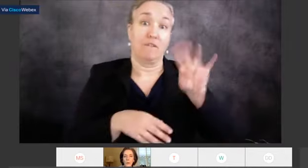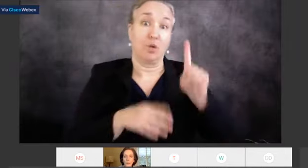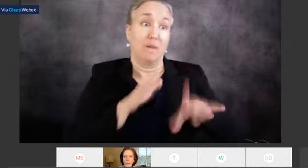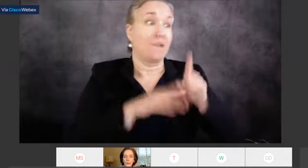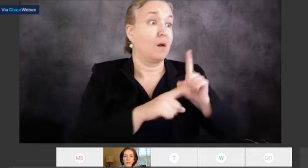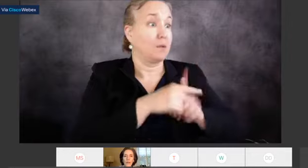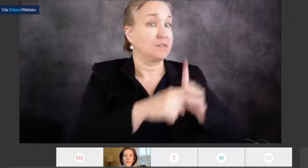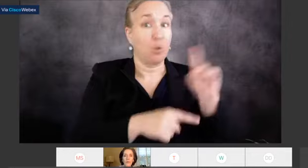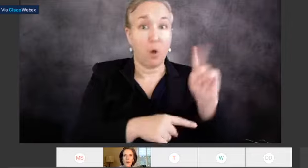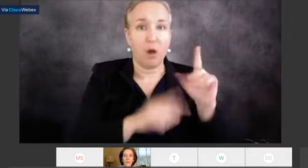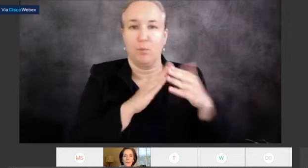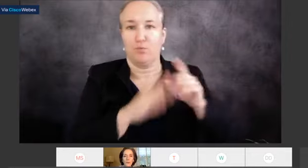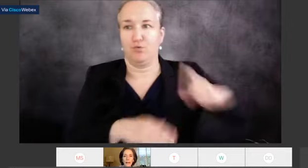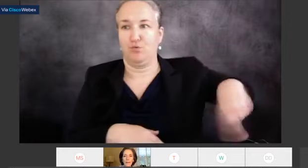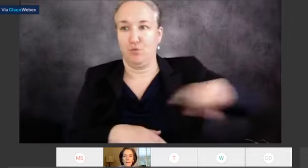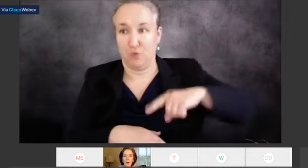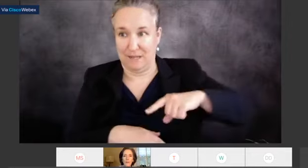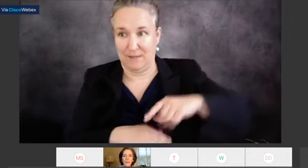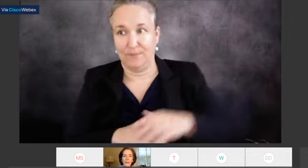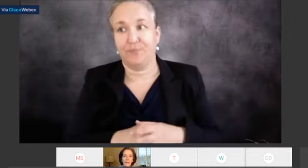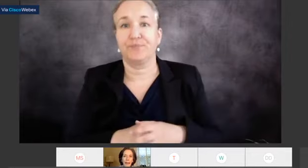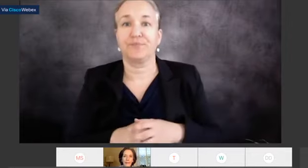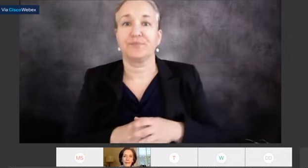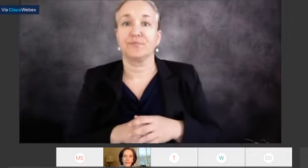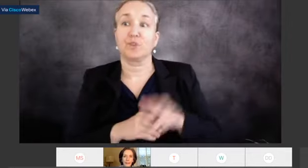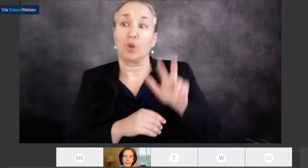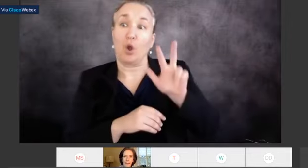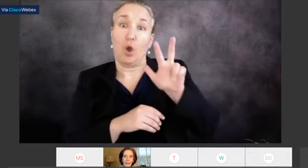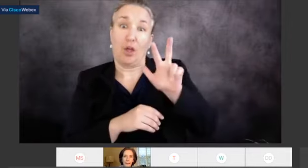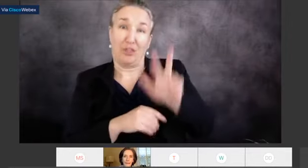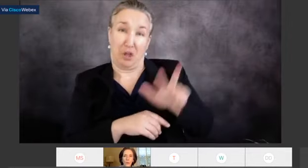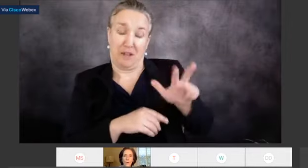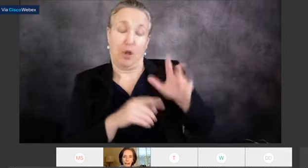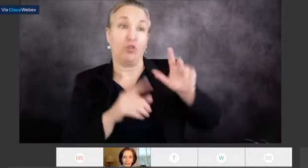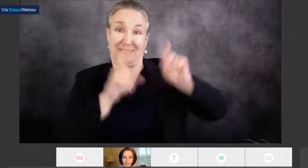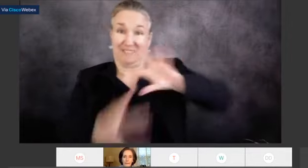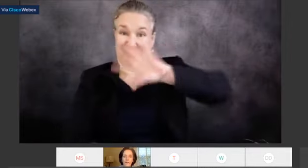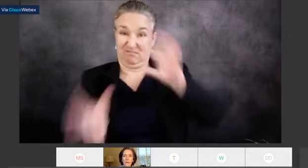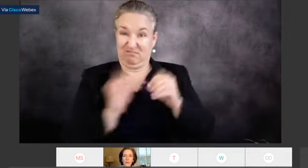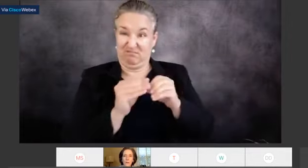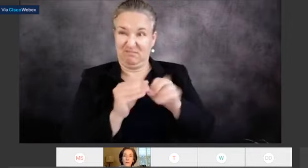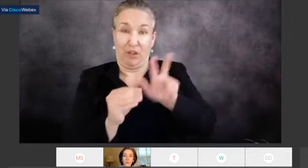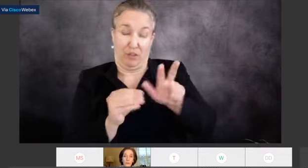33 of the 42 tests are from the last seven days or less so this week we do